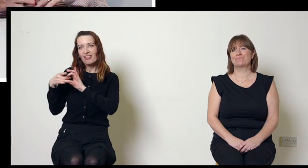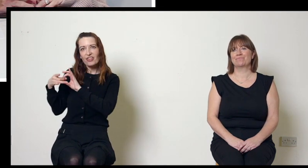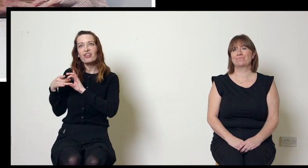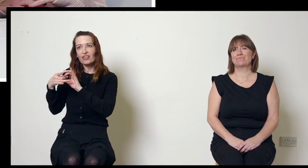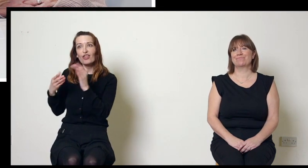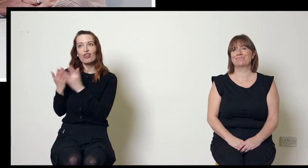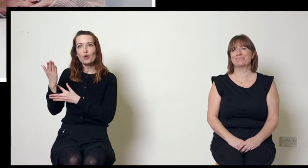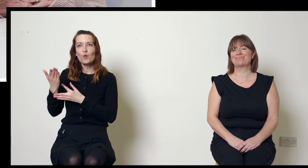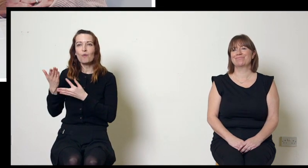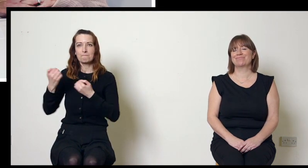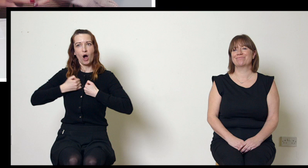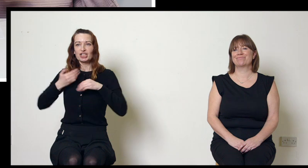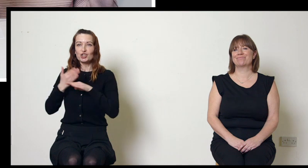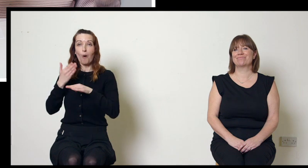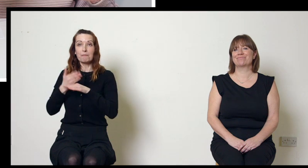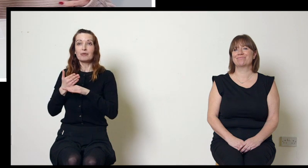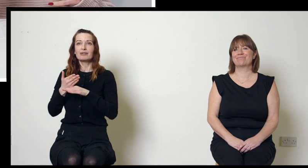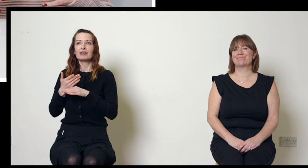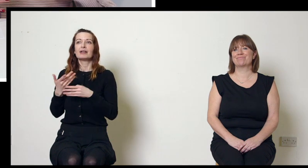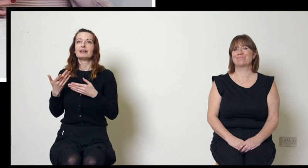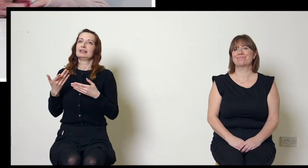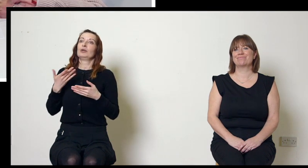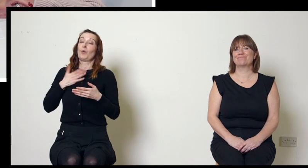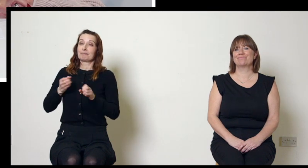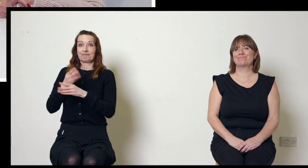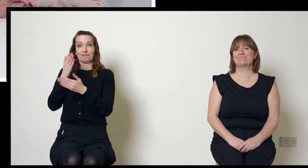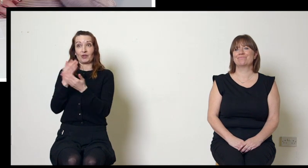co-ordinator, in making things accessible, are people who are neurodivergent.